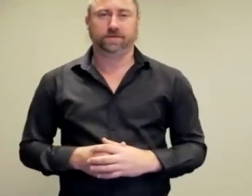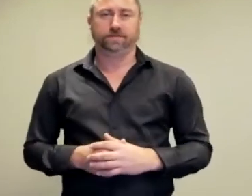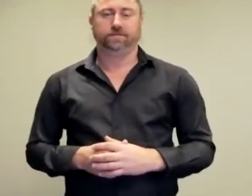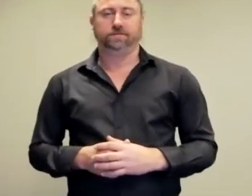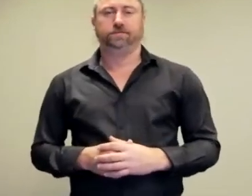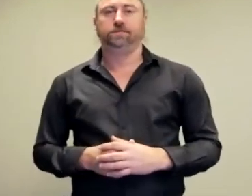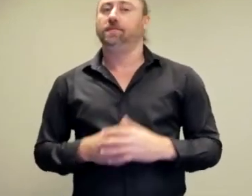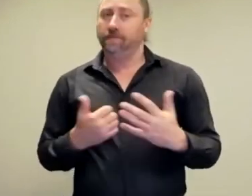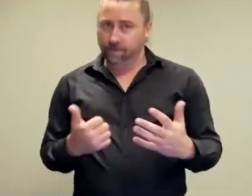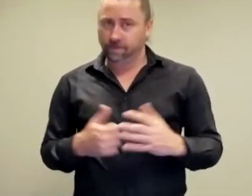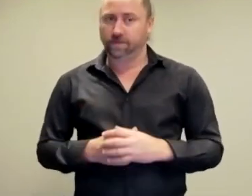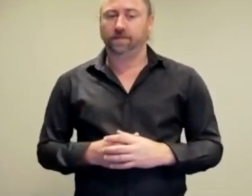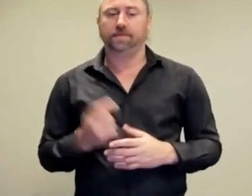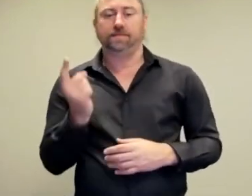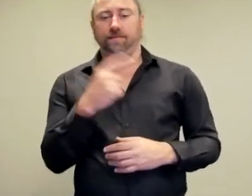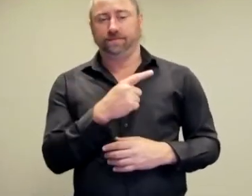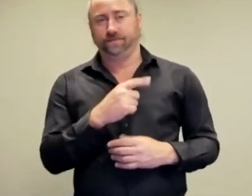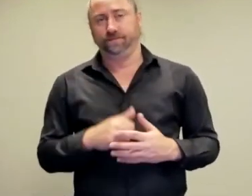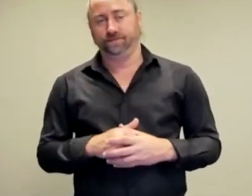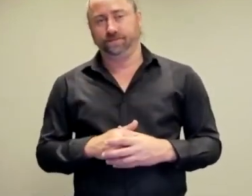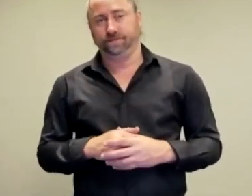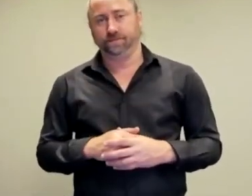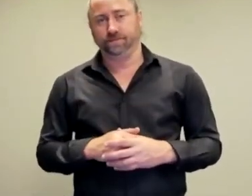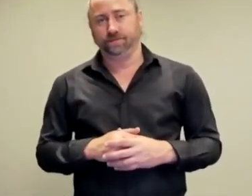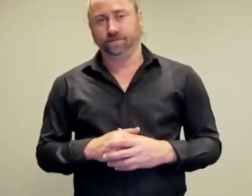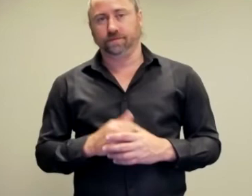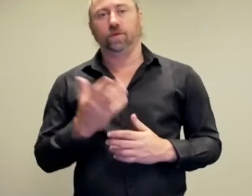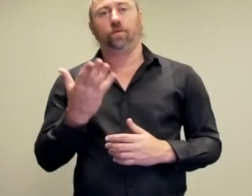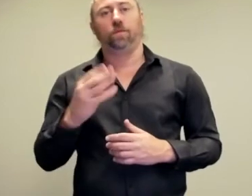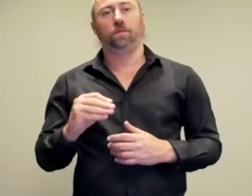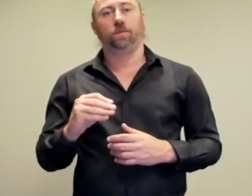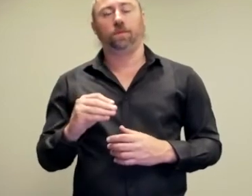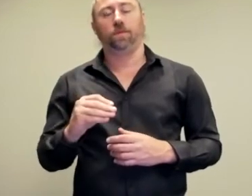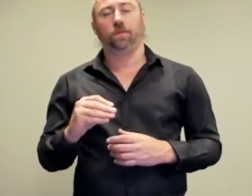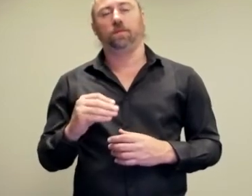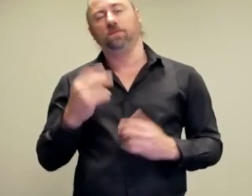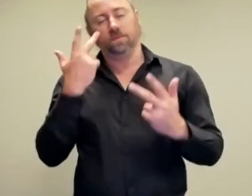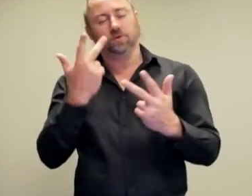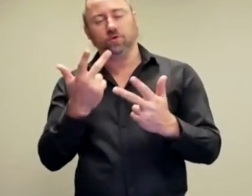Okay this is another work from my – this is another show that was